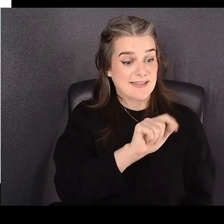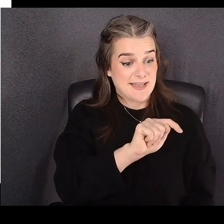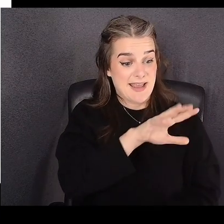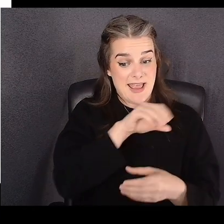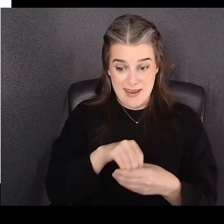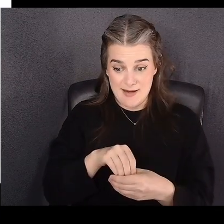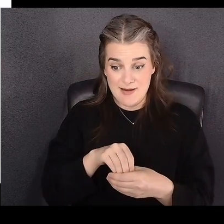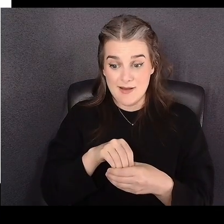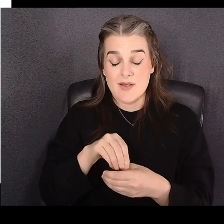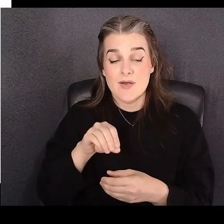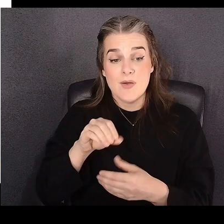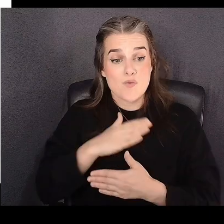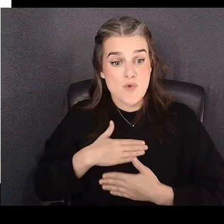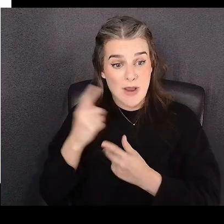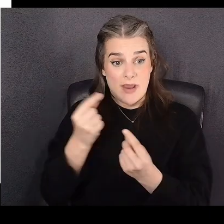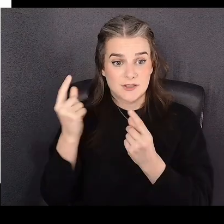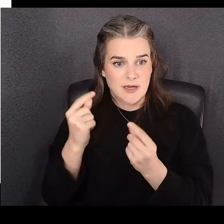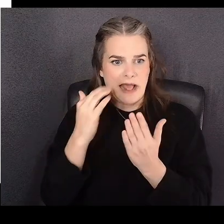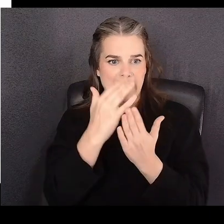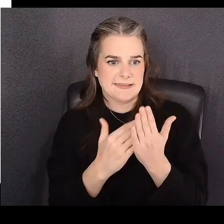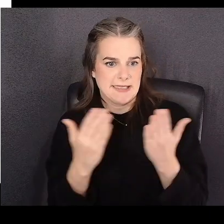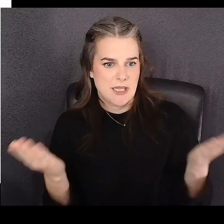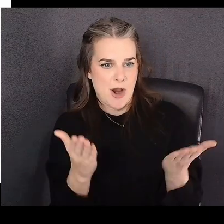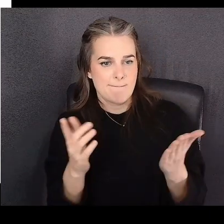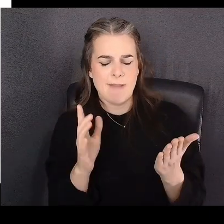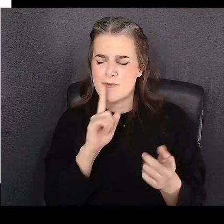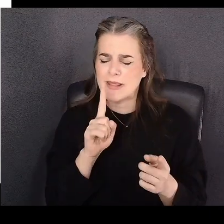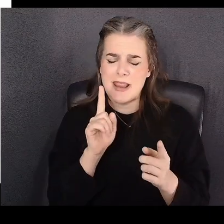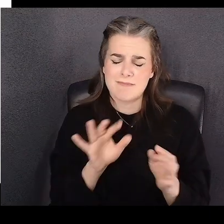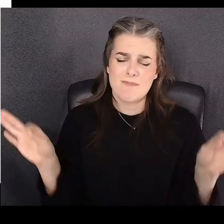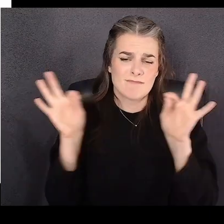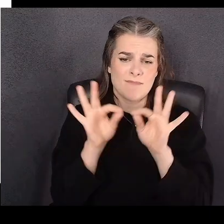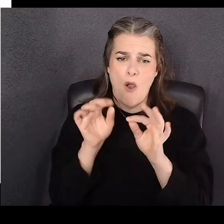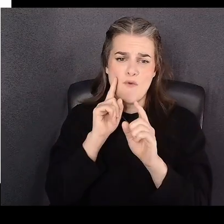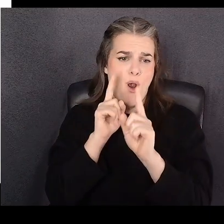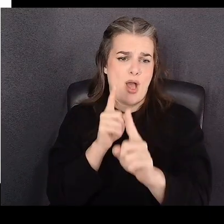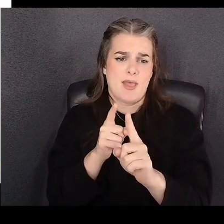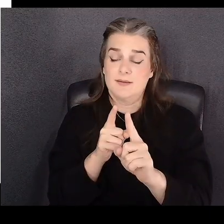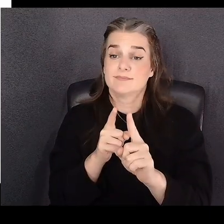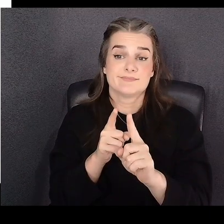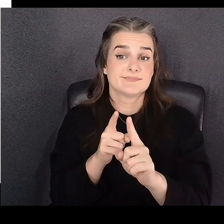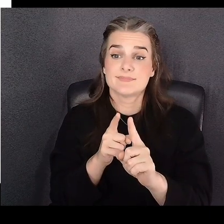But I think, overall, as we keep saying, it just overall includes their better quality of life